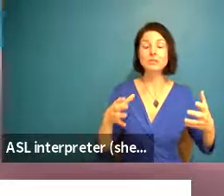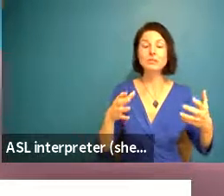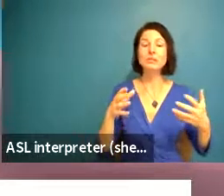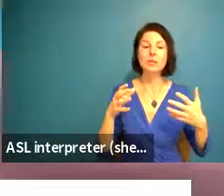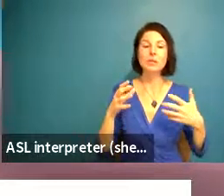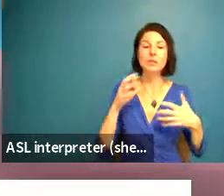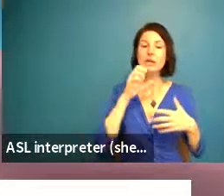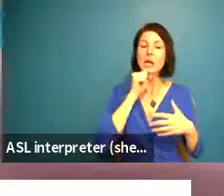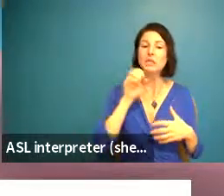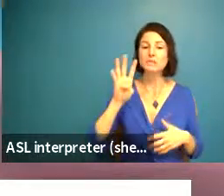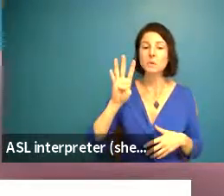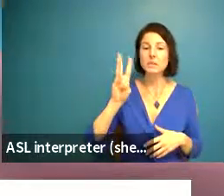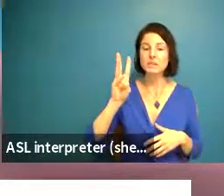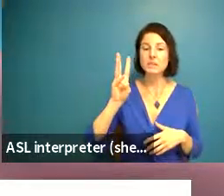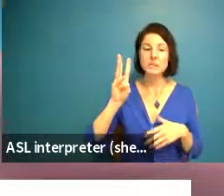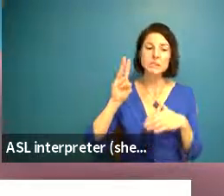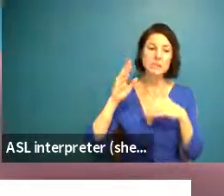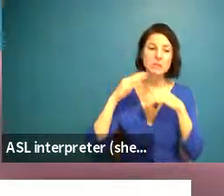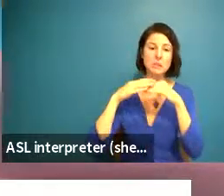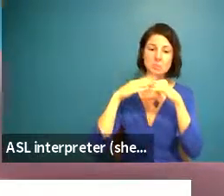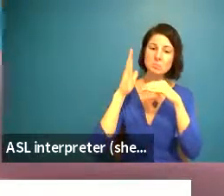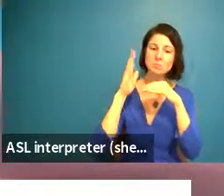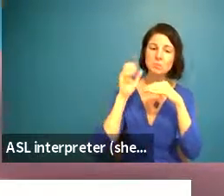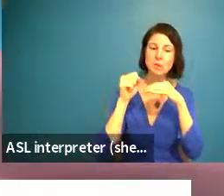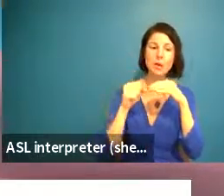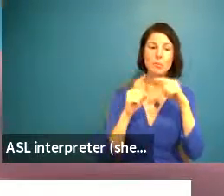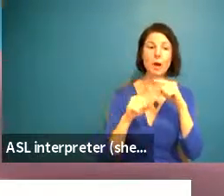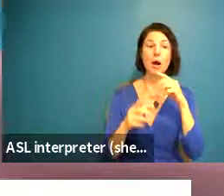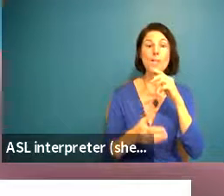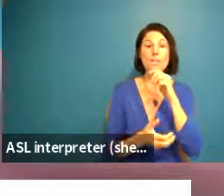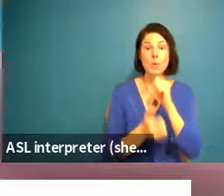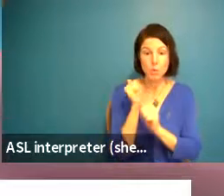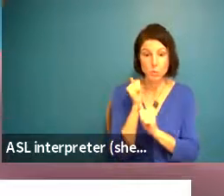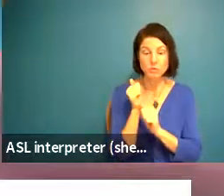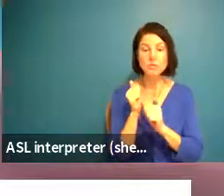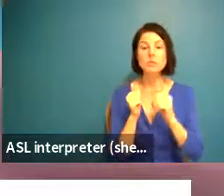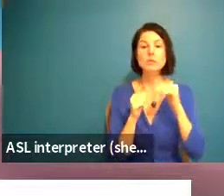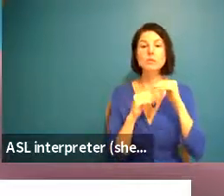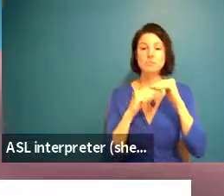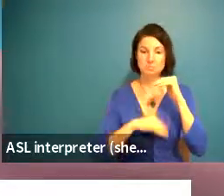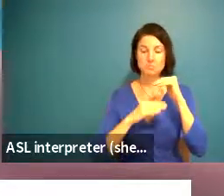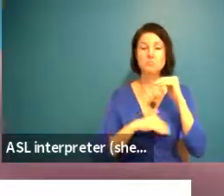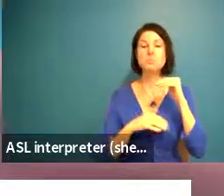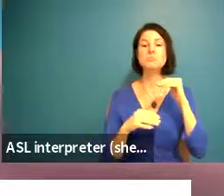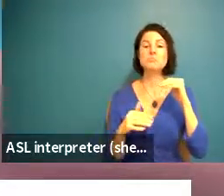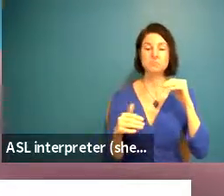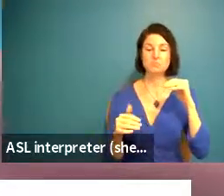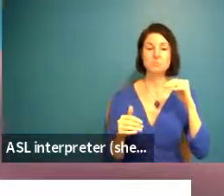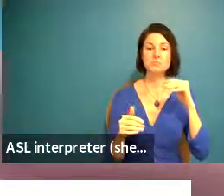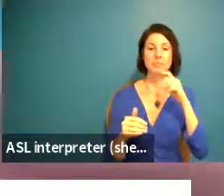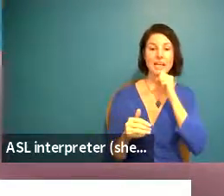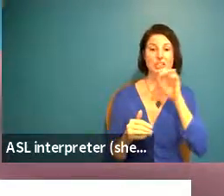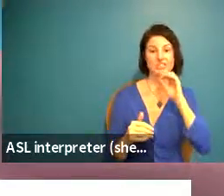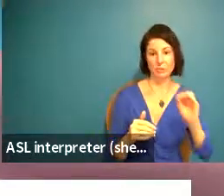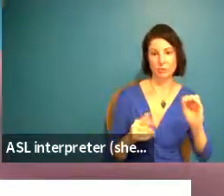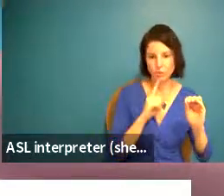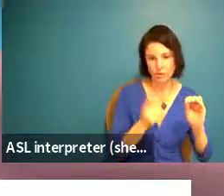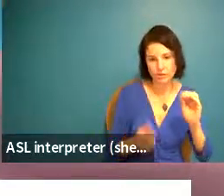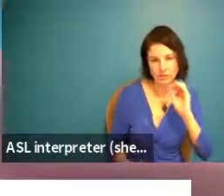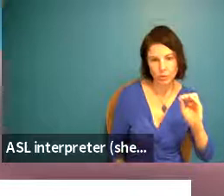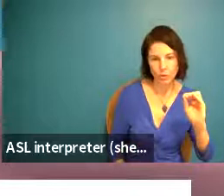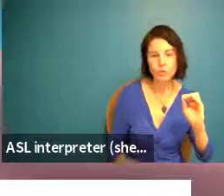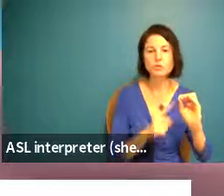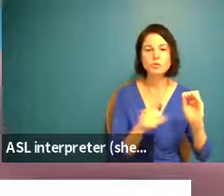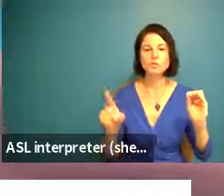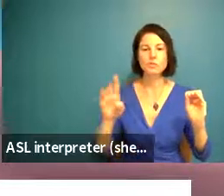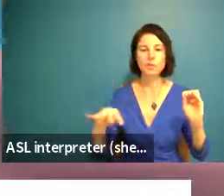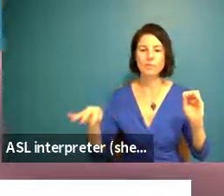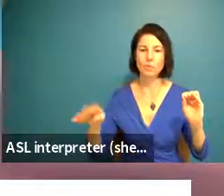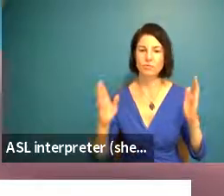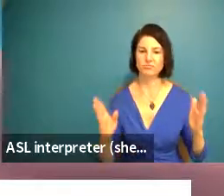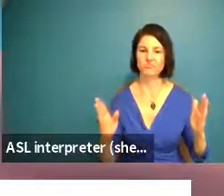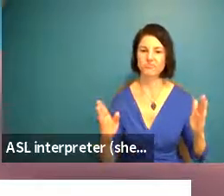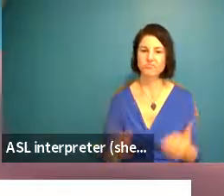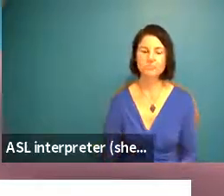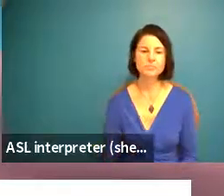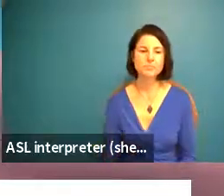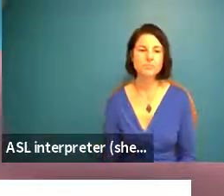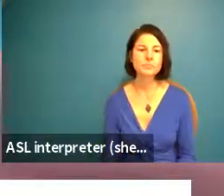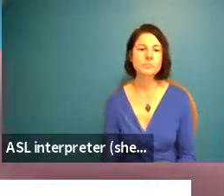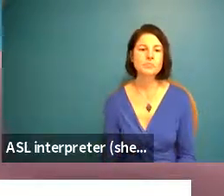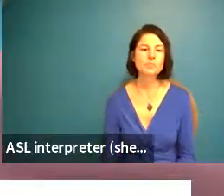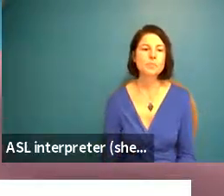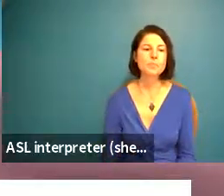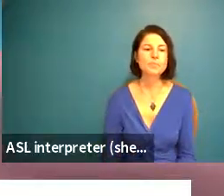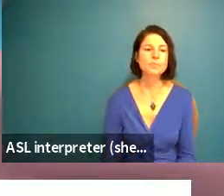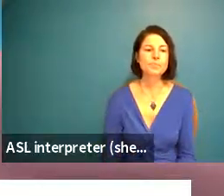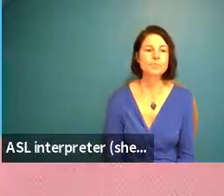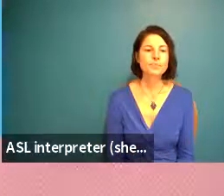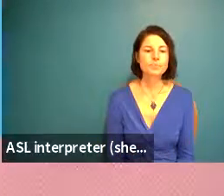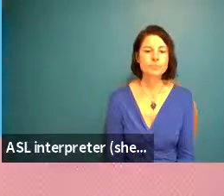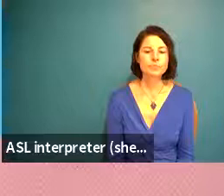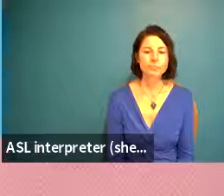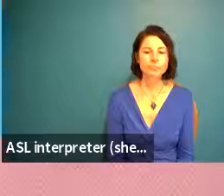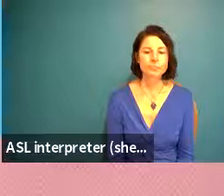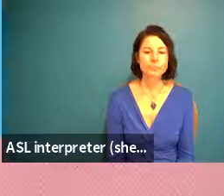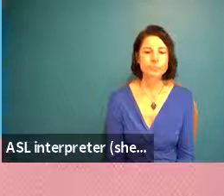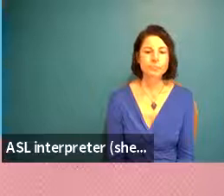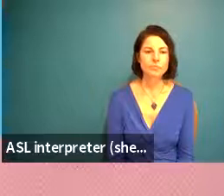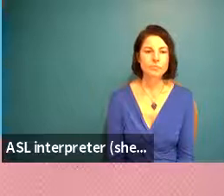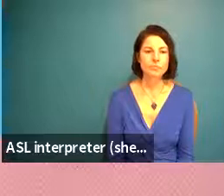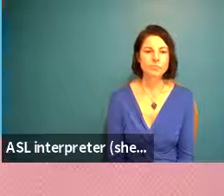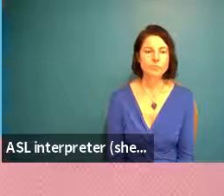of 46, but the majority of trans people are anywhere between eight, zero really age zero through 44. Trans people are also much less